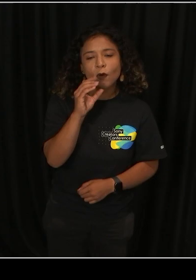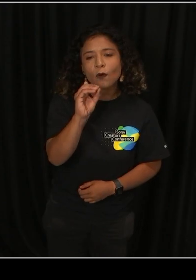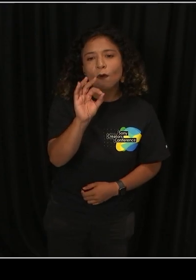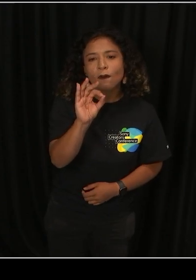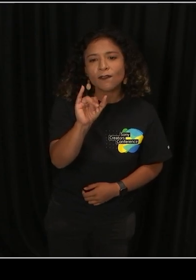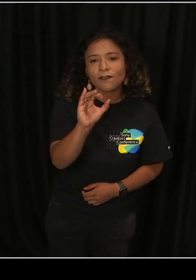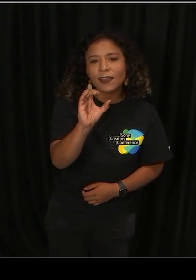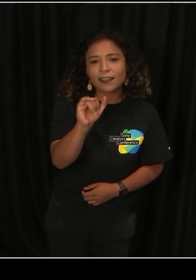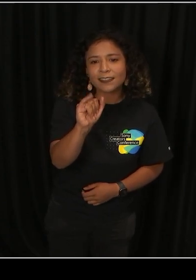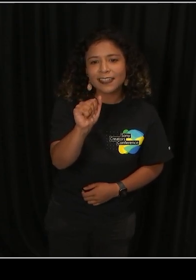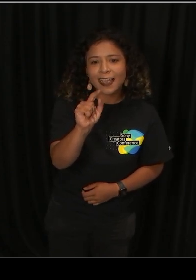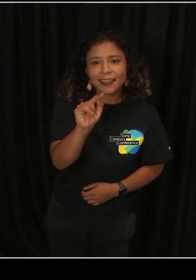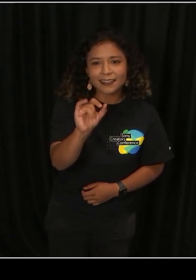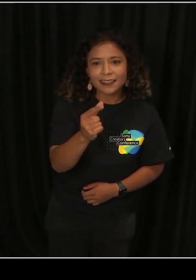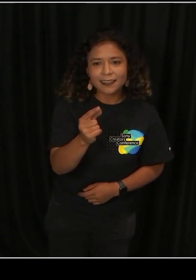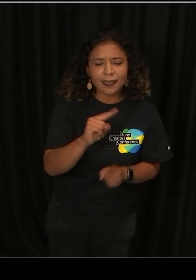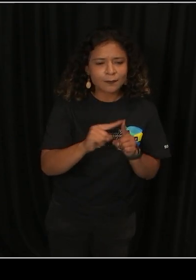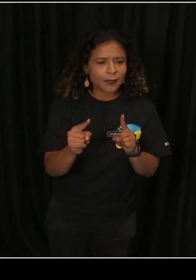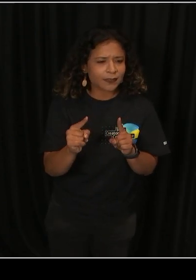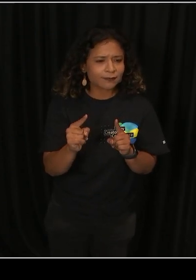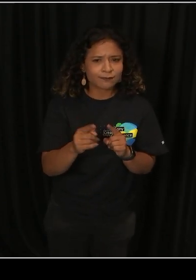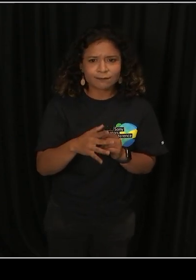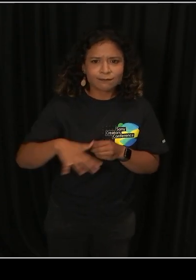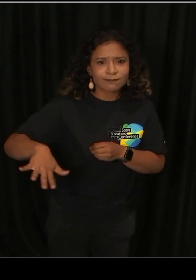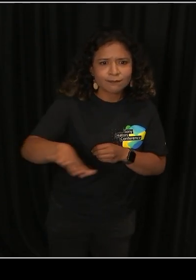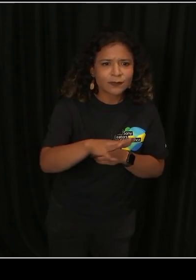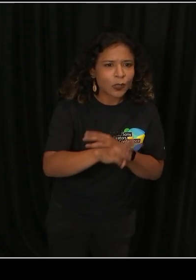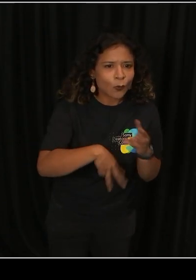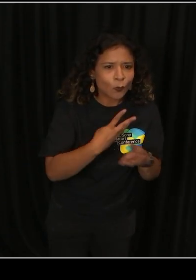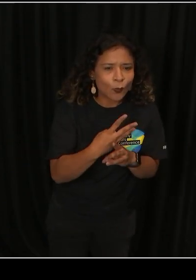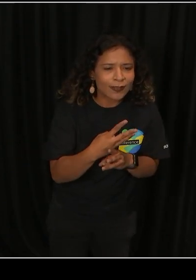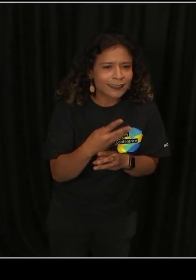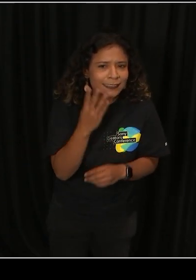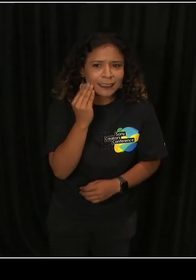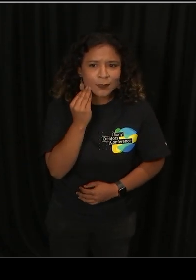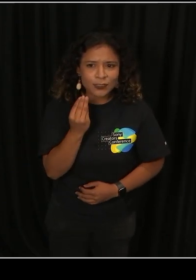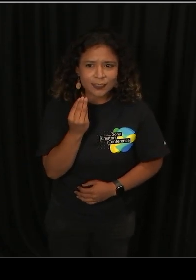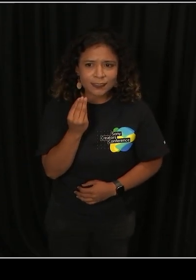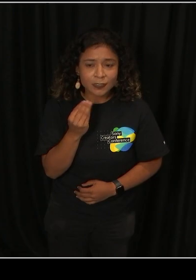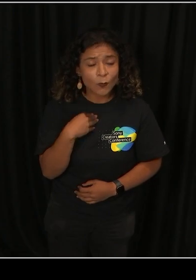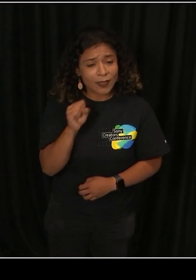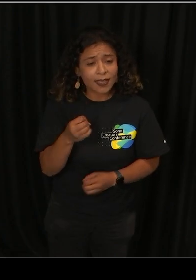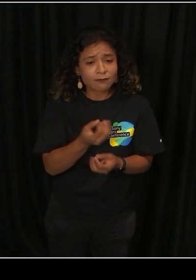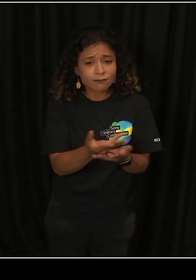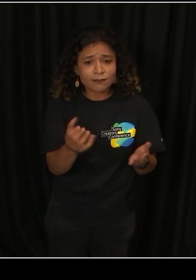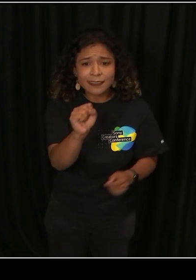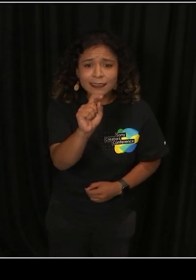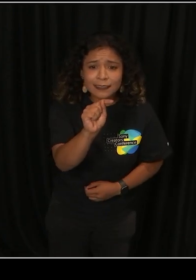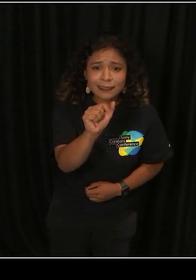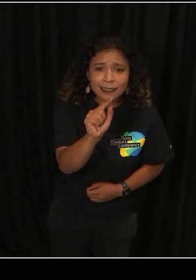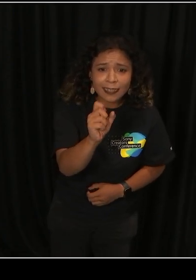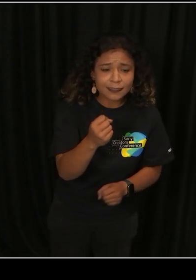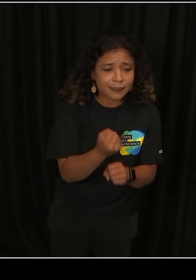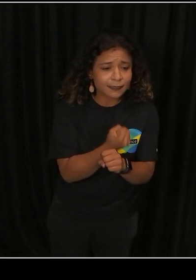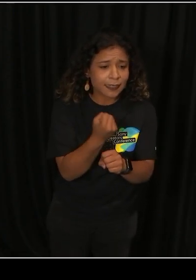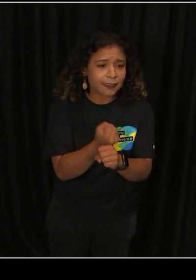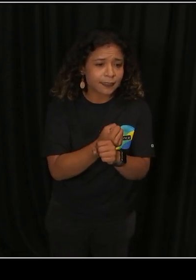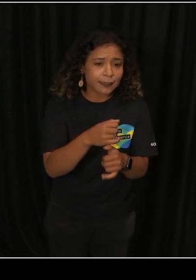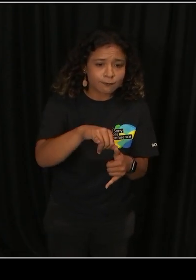But what about enhancing the rest of the broadcast experience? Well, Hawk-Eye's data can provide stats and metrics previously not possible to broadcasters,